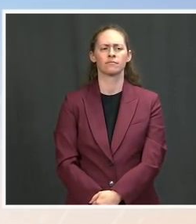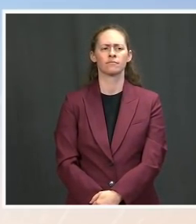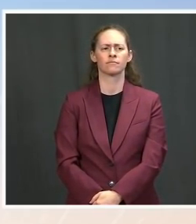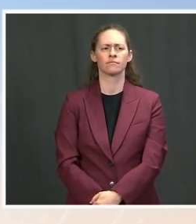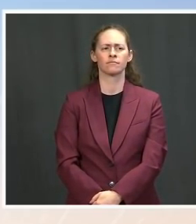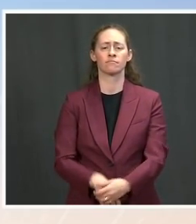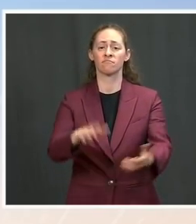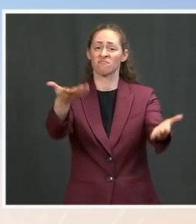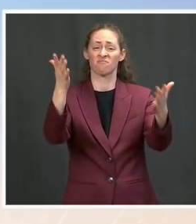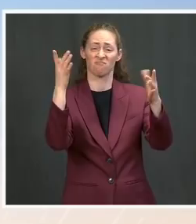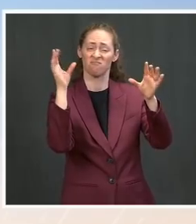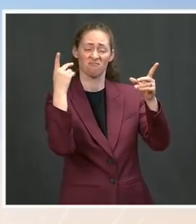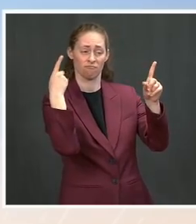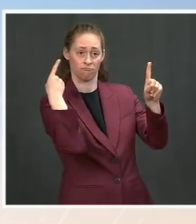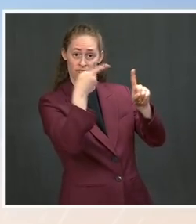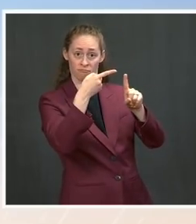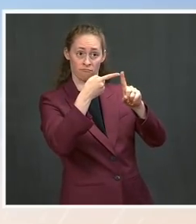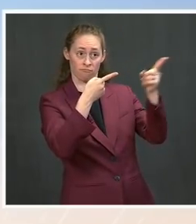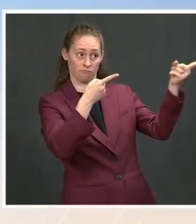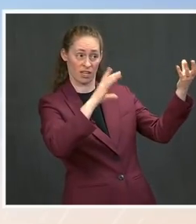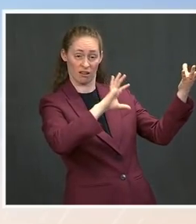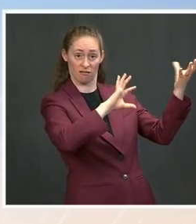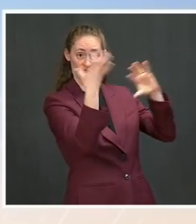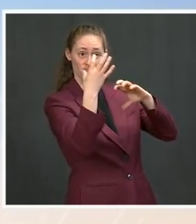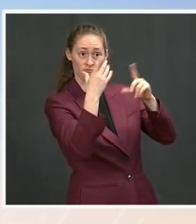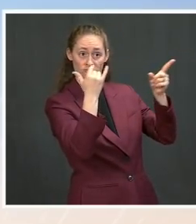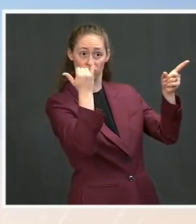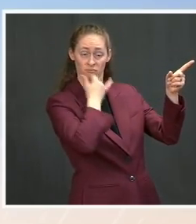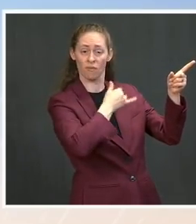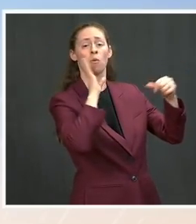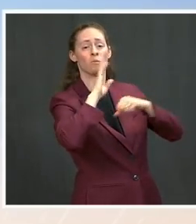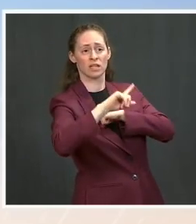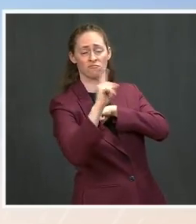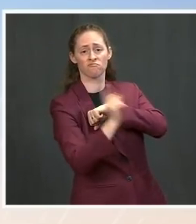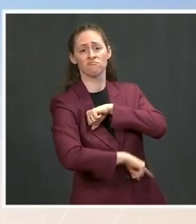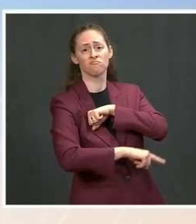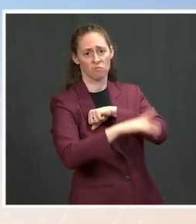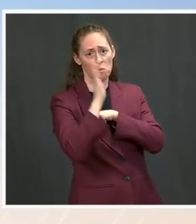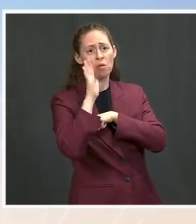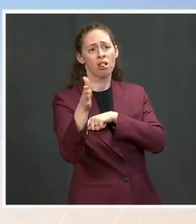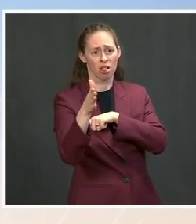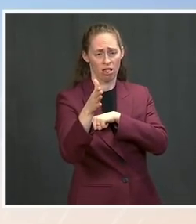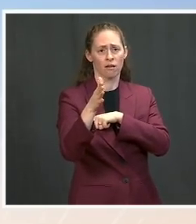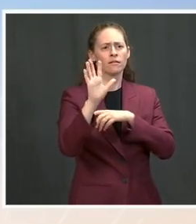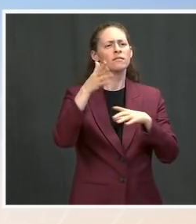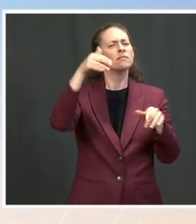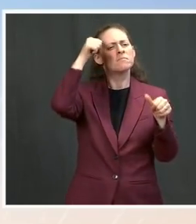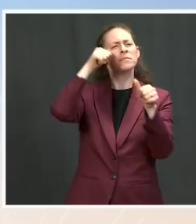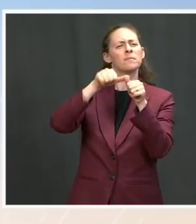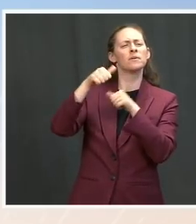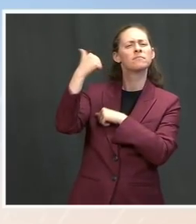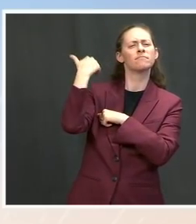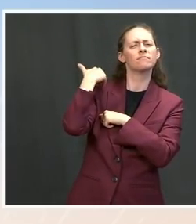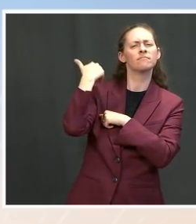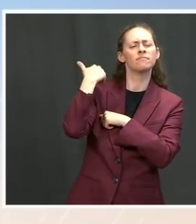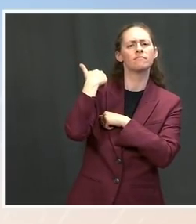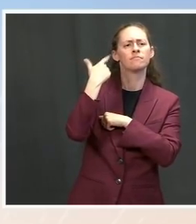as we have in the treatment of Aleksey Navalny, as we did in reaction to the engagement